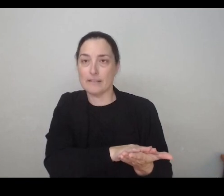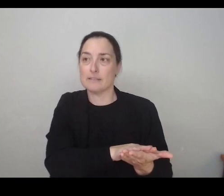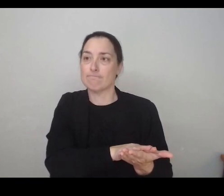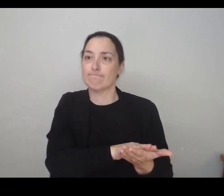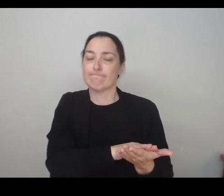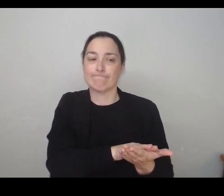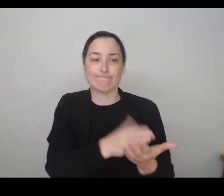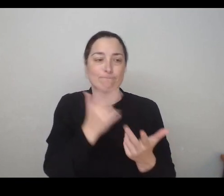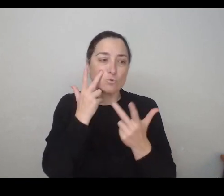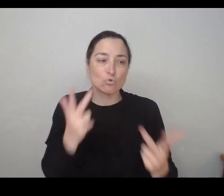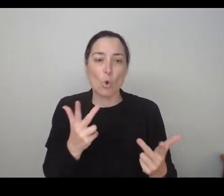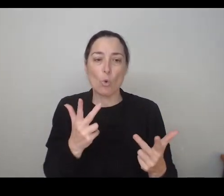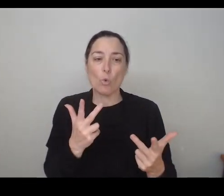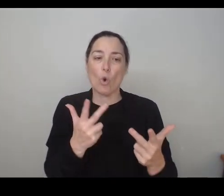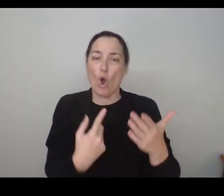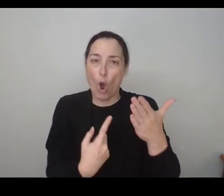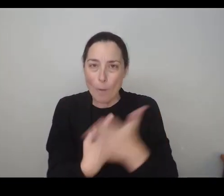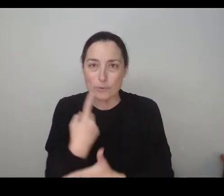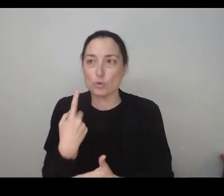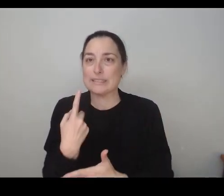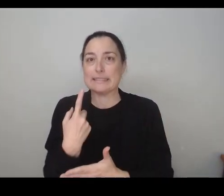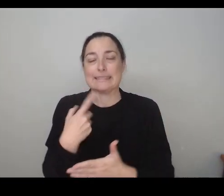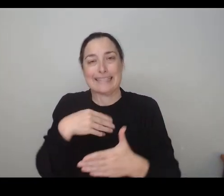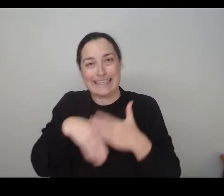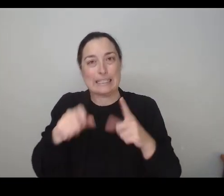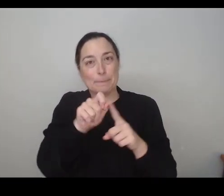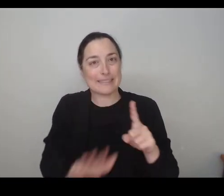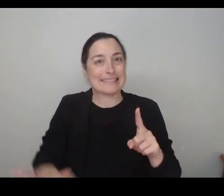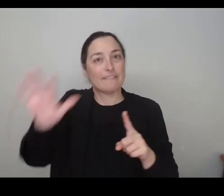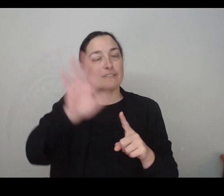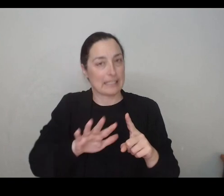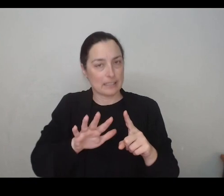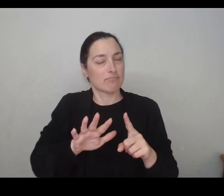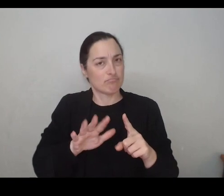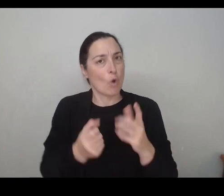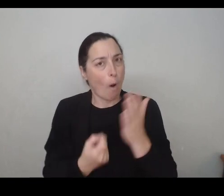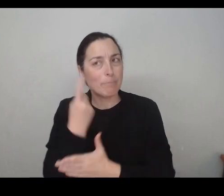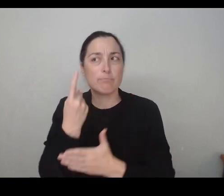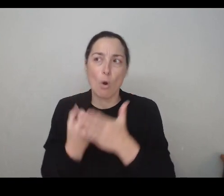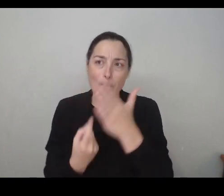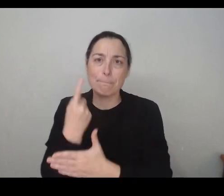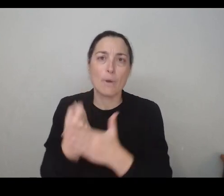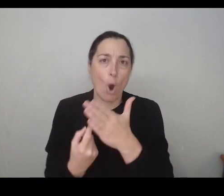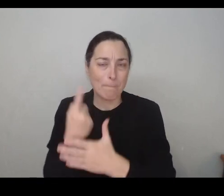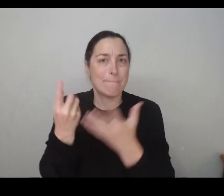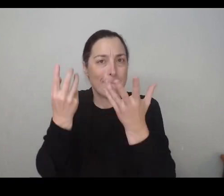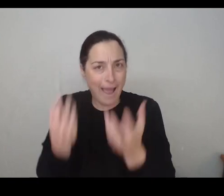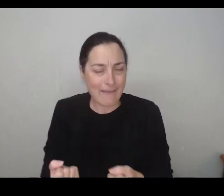are opening up in the Pacific and that a new dialogue is emerging around the circulations of heritage.